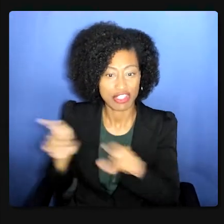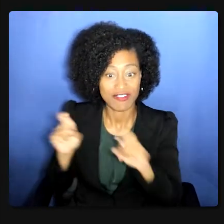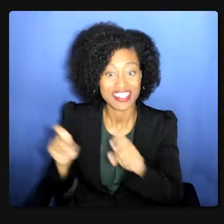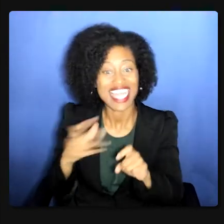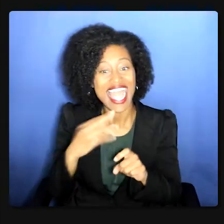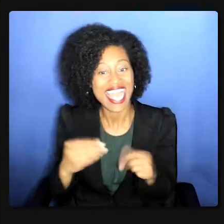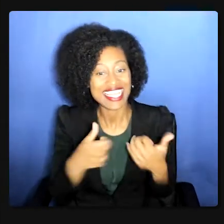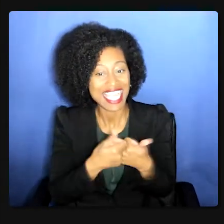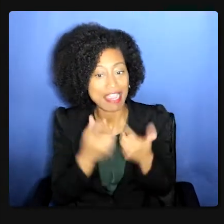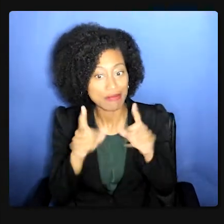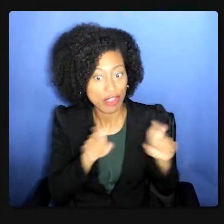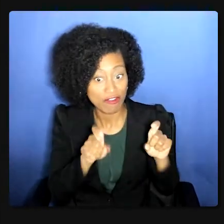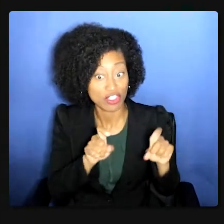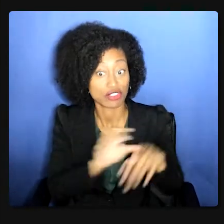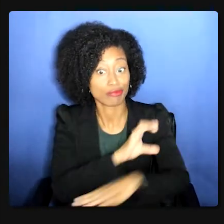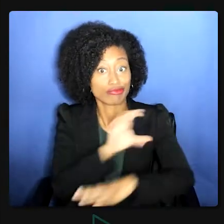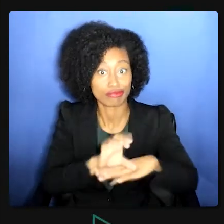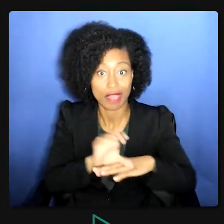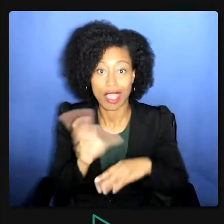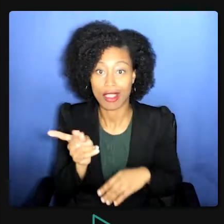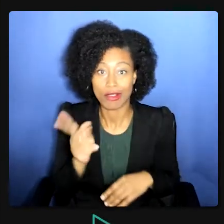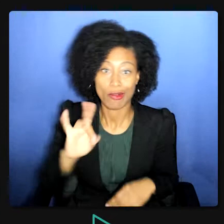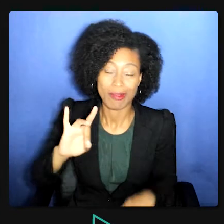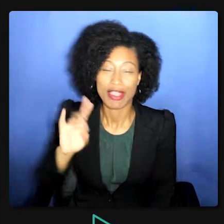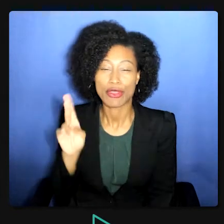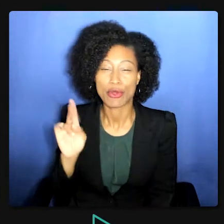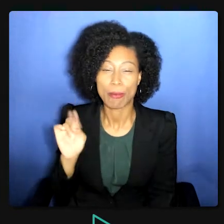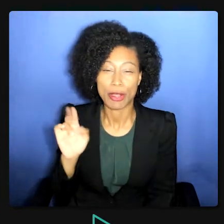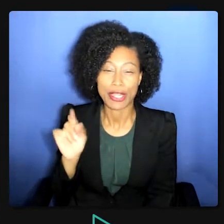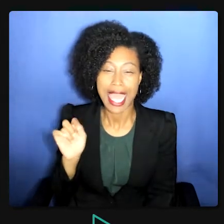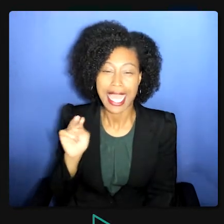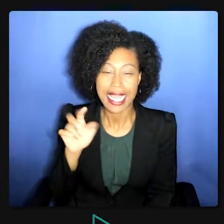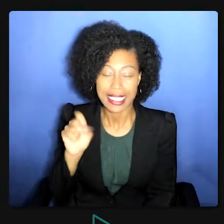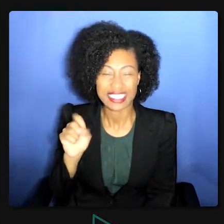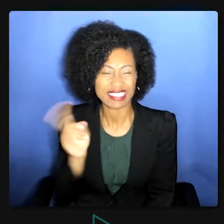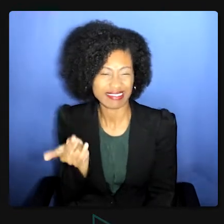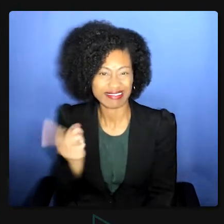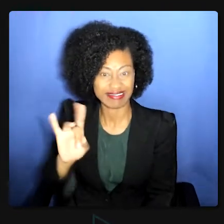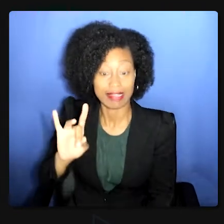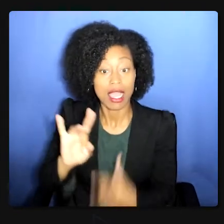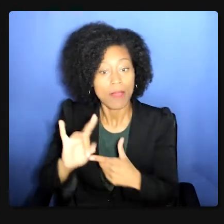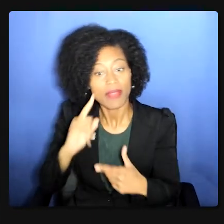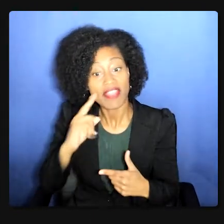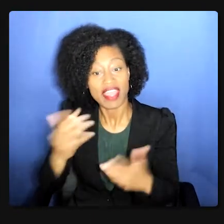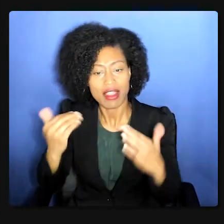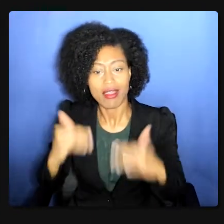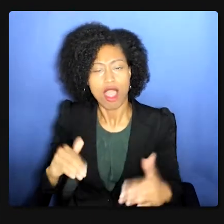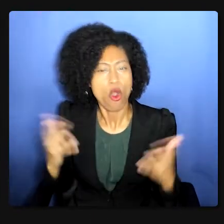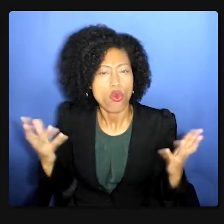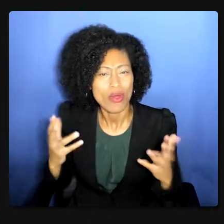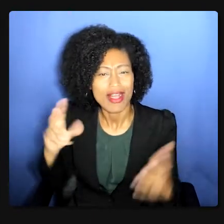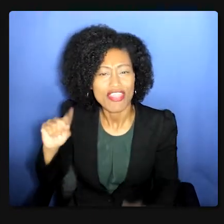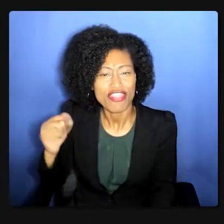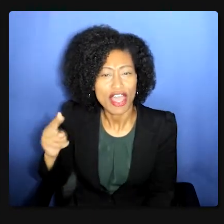We'll talk about the solution we created (Thundernetes) which lets your Linux game servers run on Kubernetes.